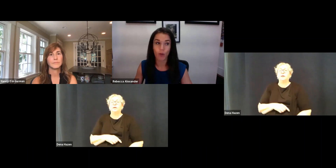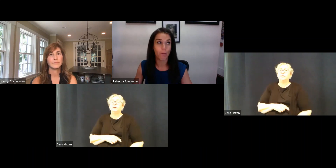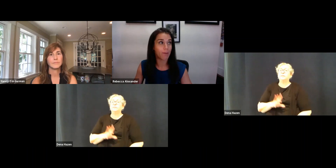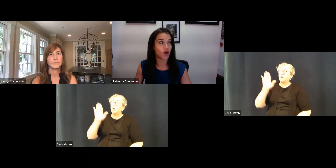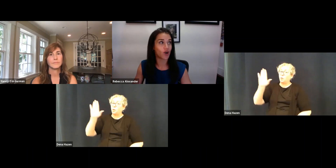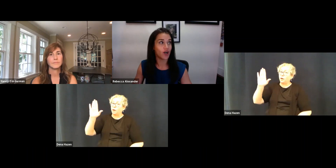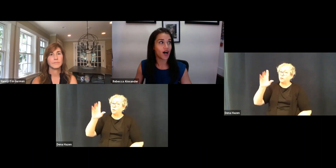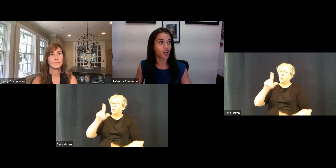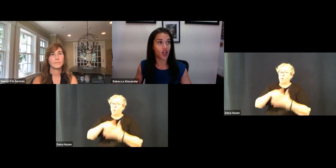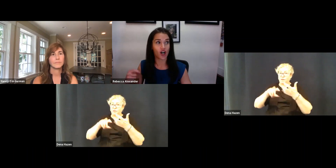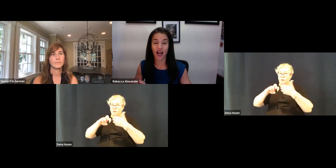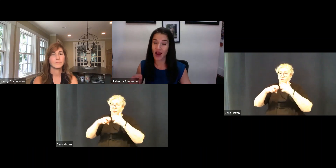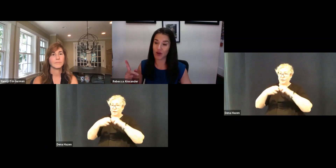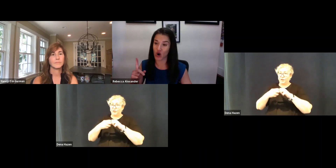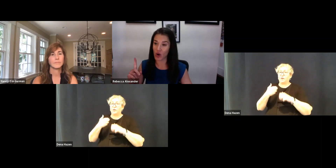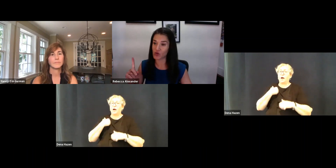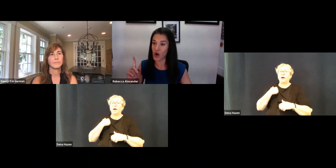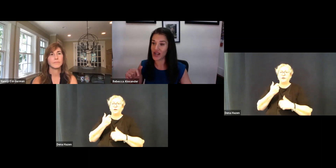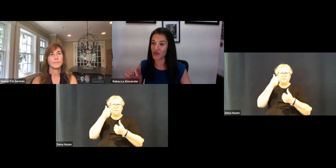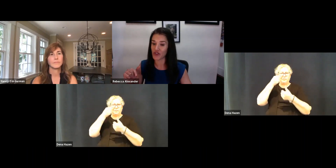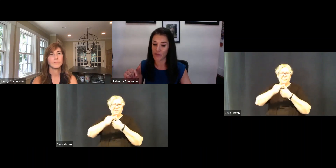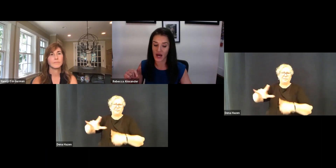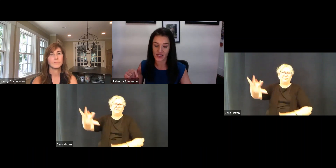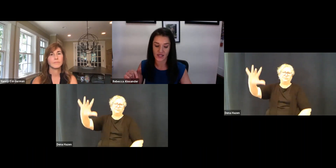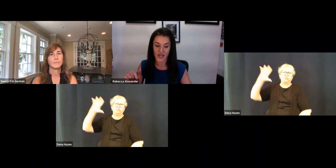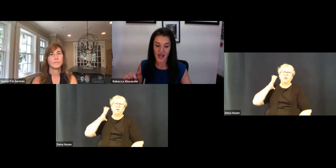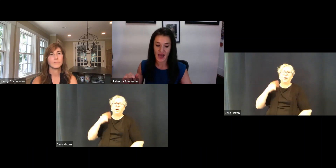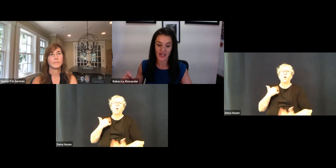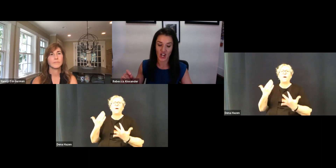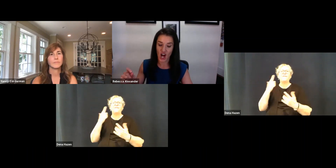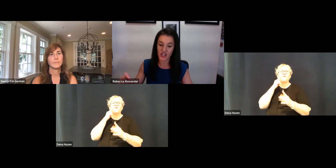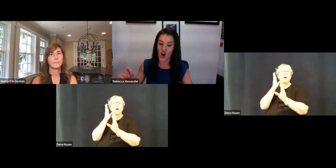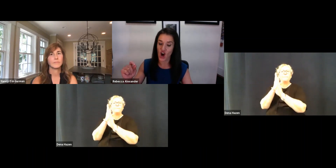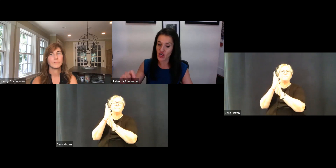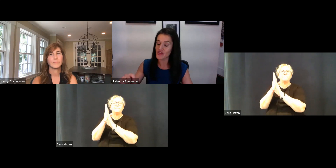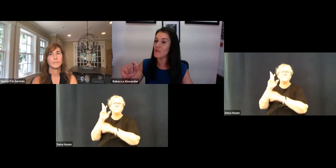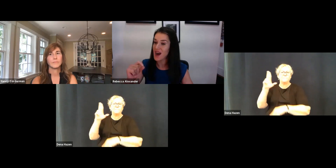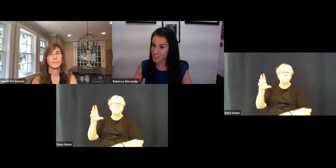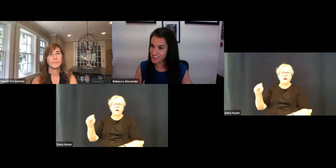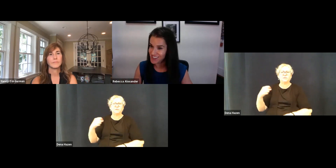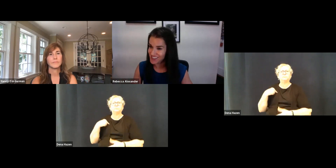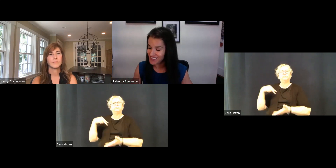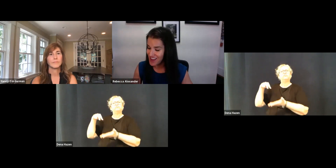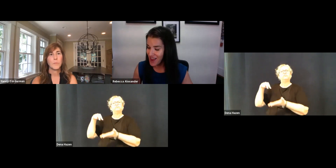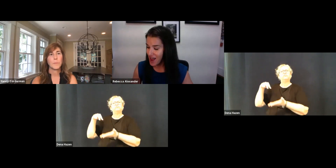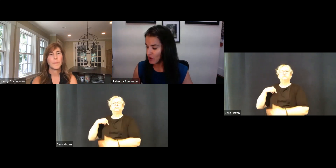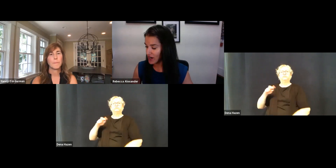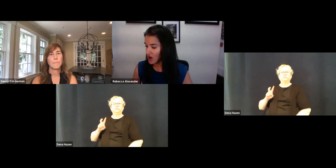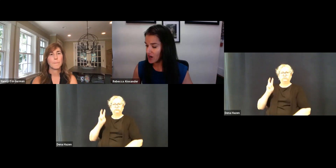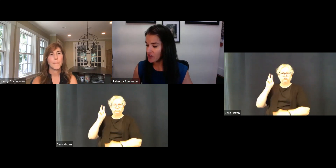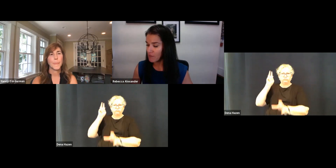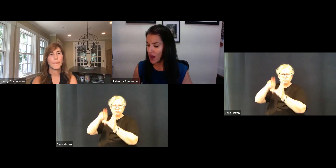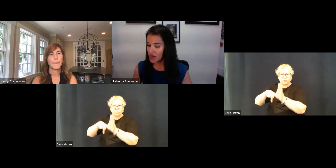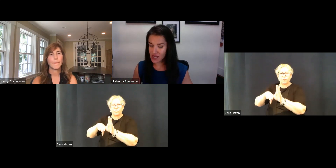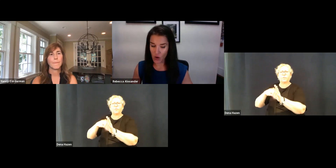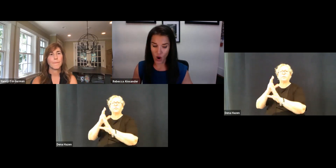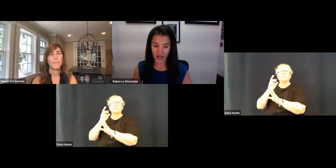I remember a long time ago I was waiting for the bus. And I got on the bus. And when I got on the bus I wanted